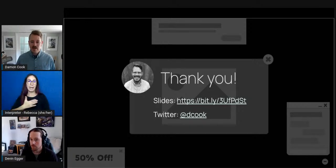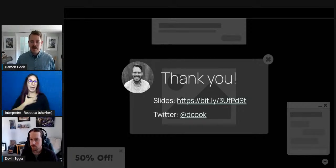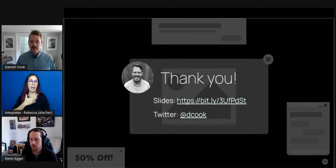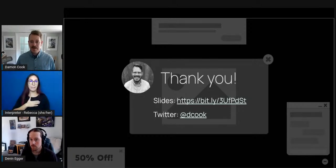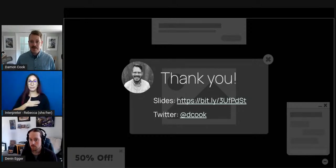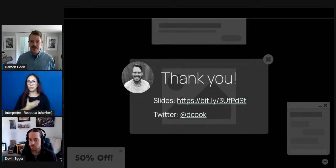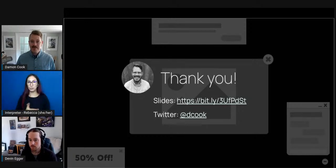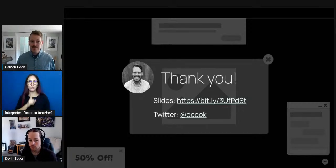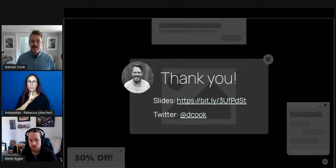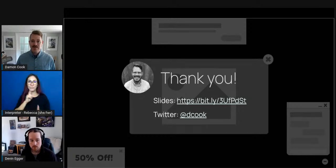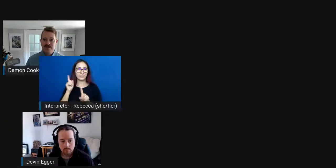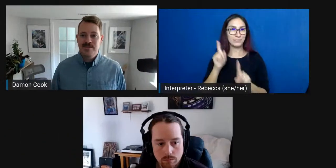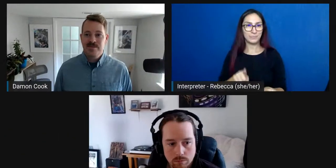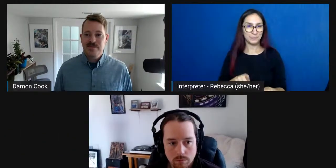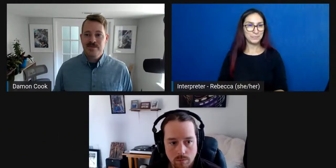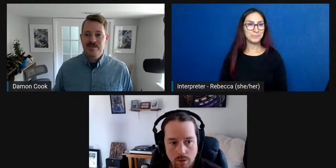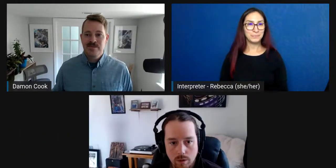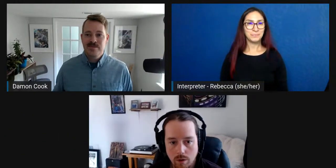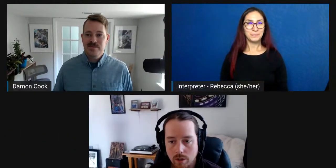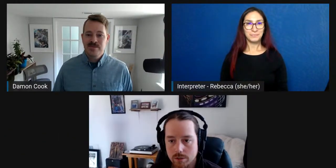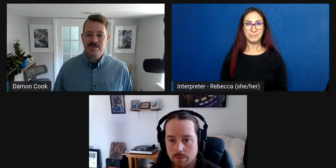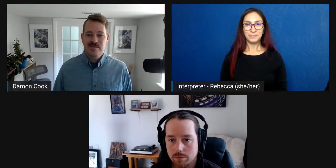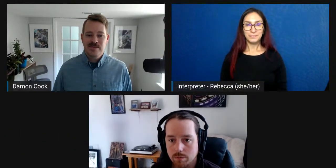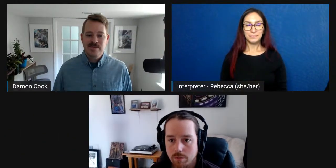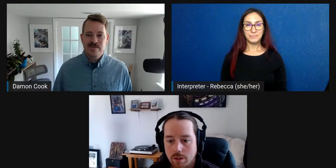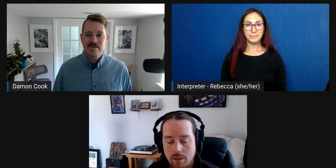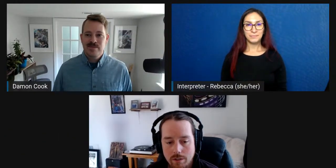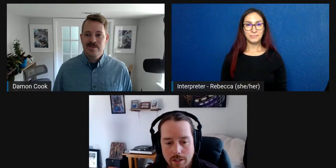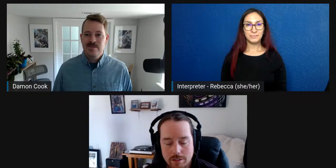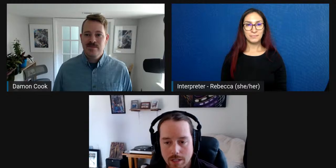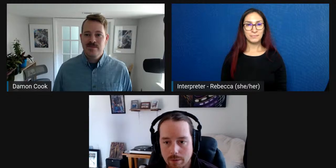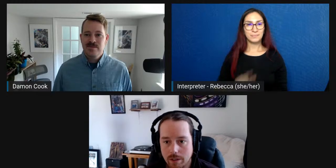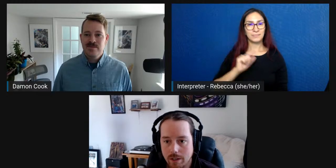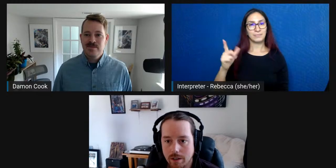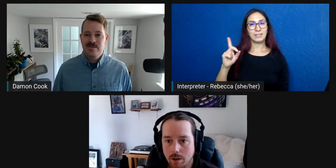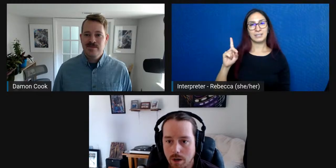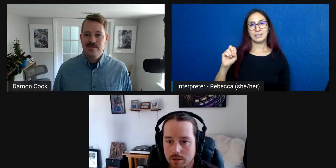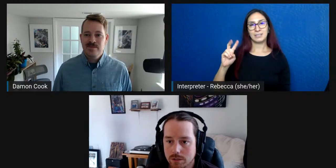having me today and if there are any questions in the chat, I will